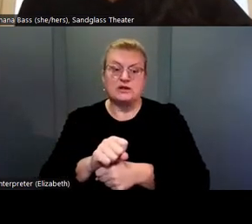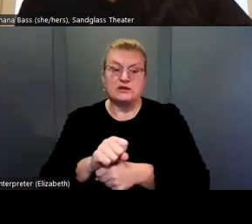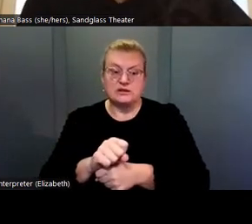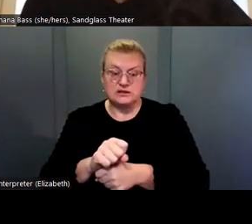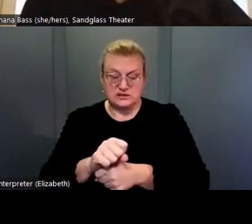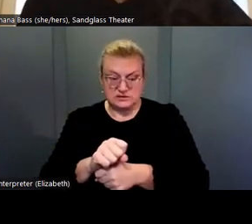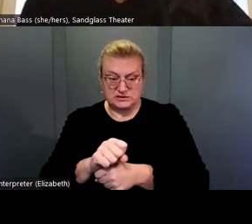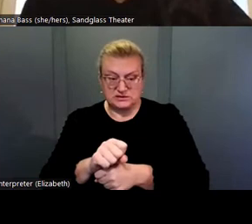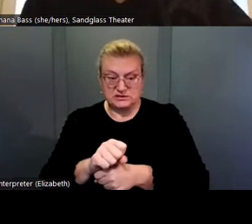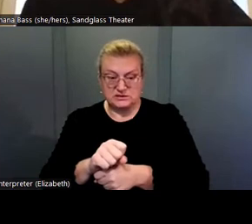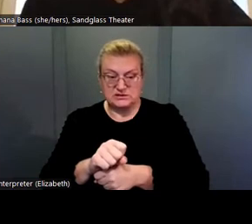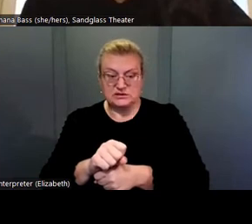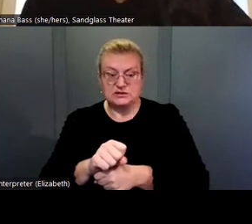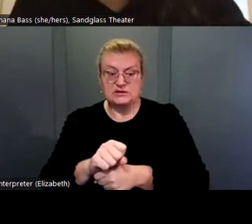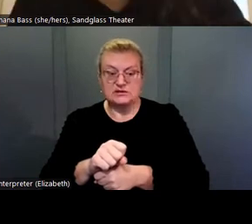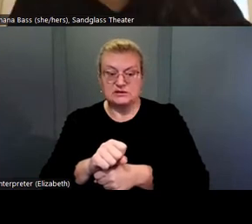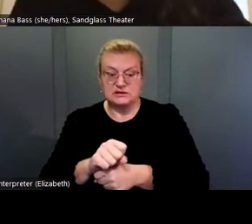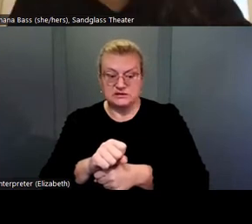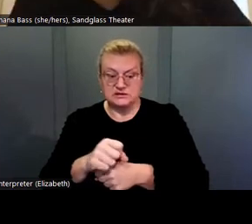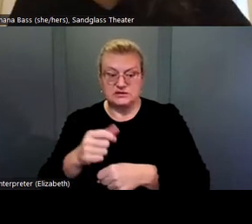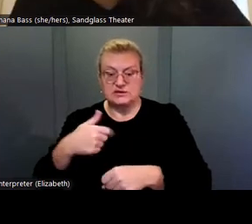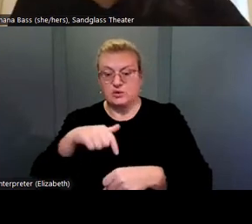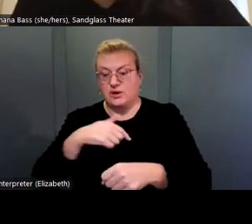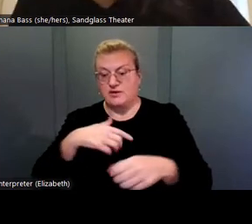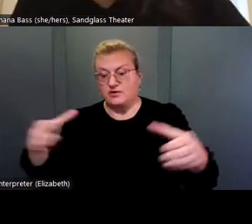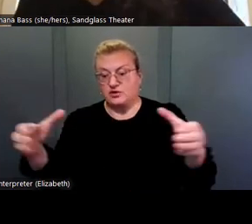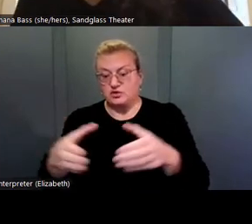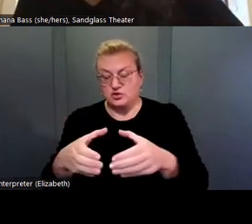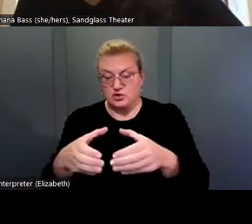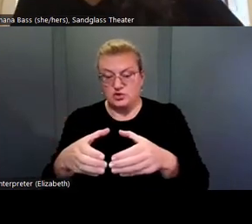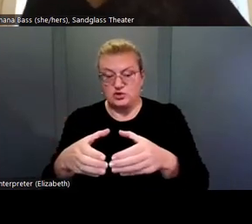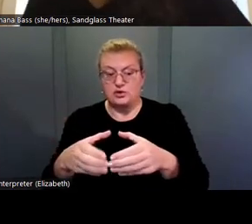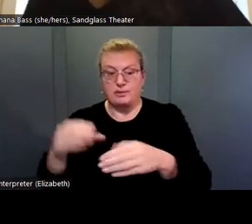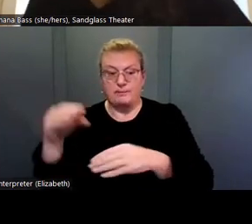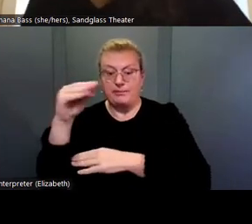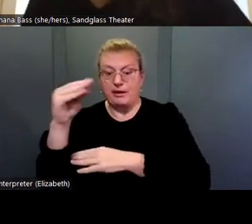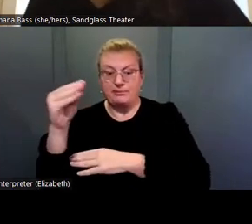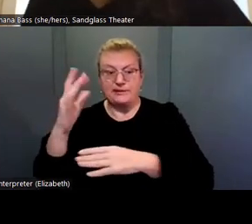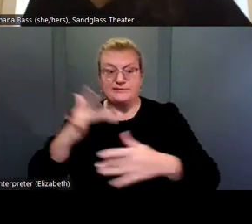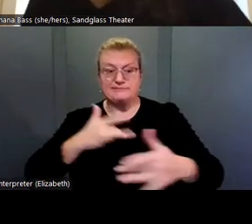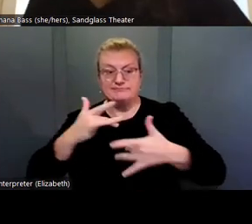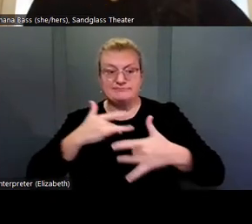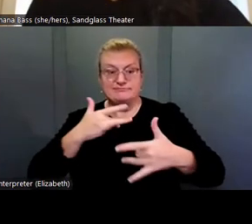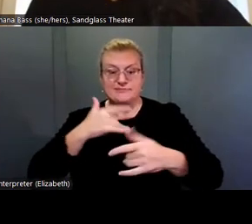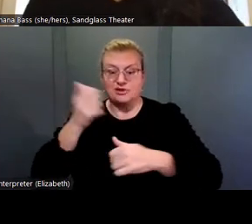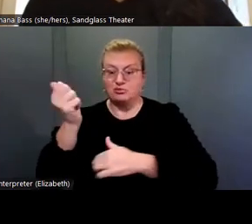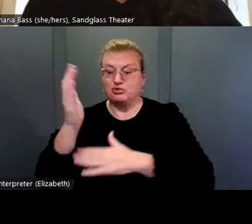We have a consortium of puppet enthusiastic presenters in the region,